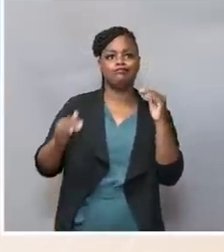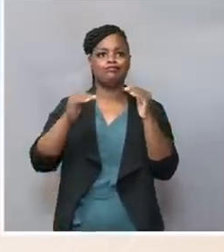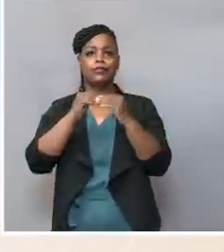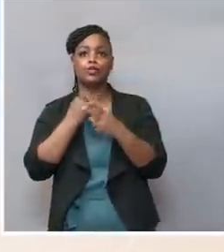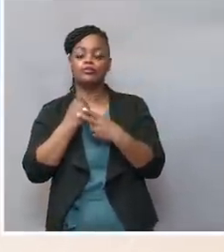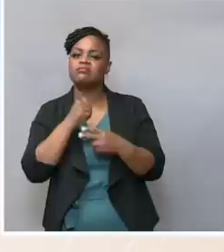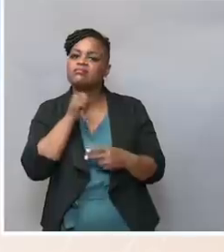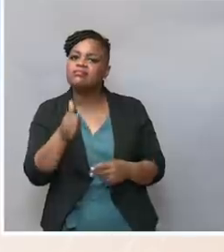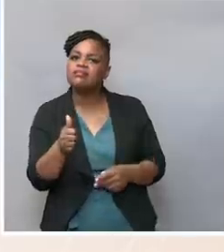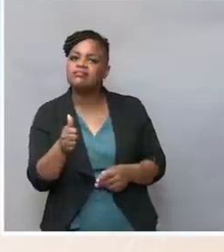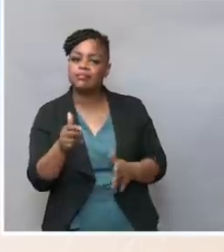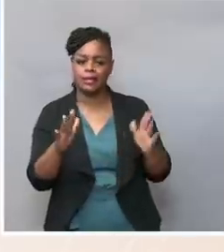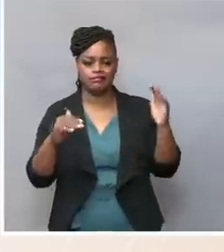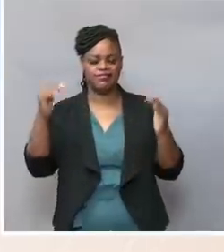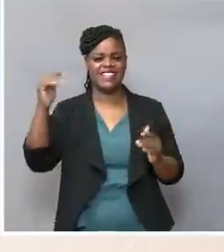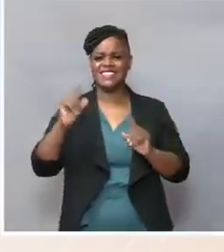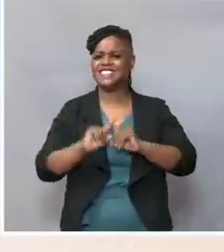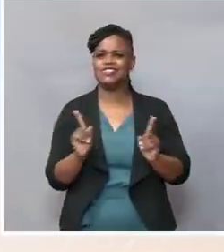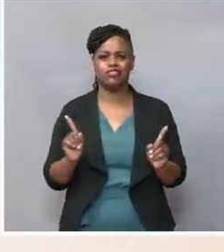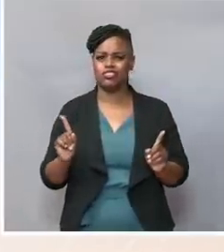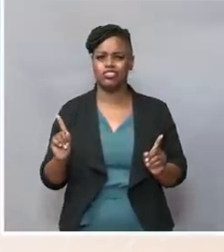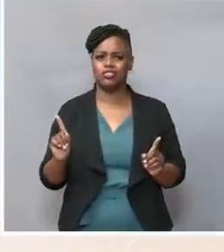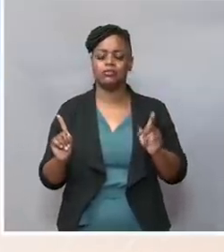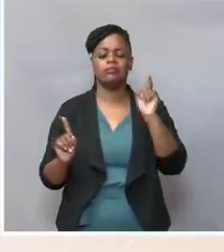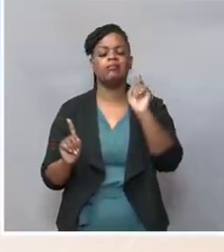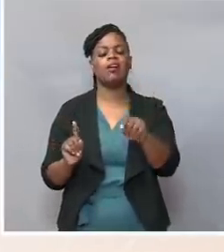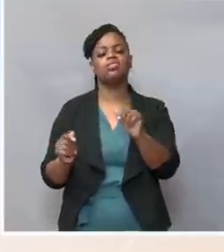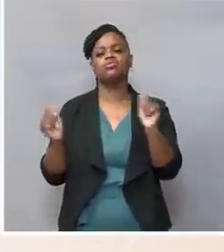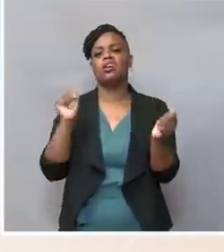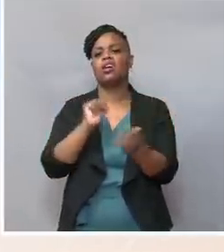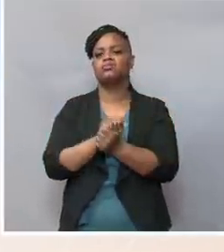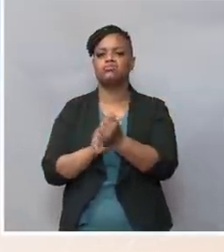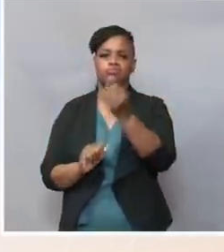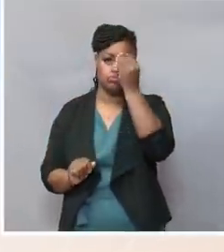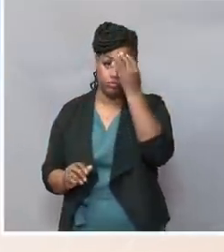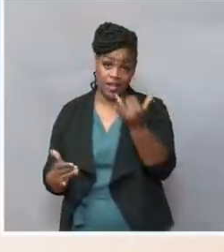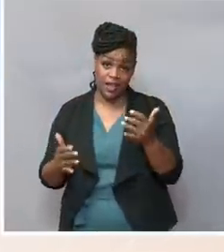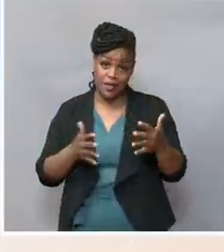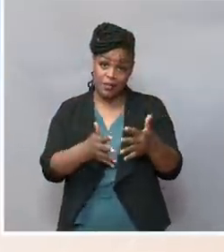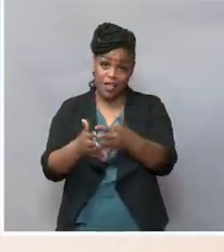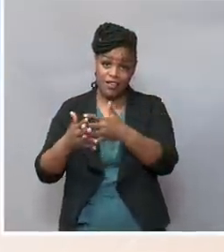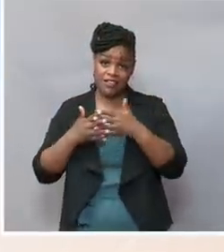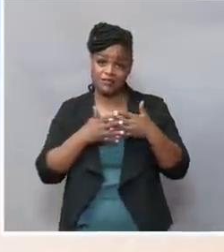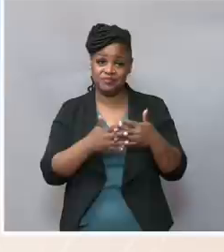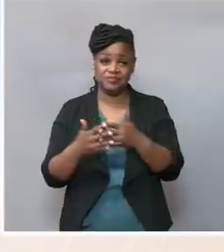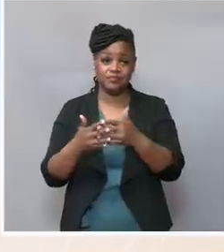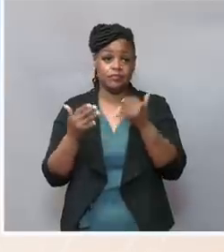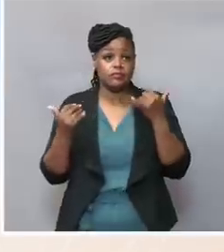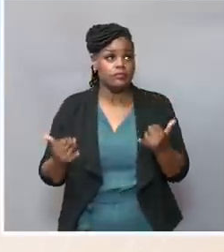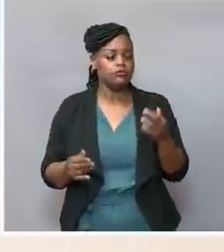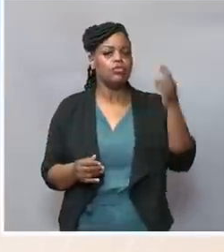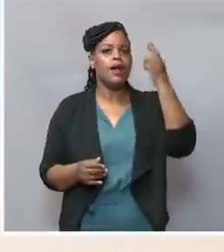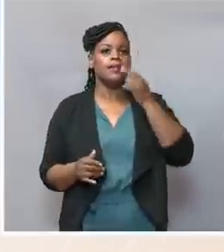And now this is something that we as Americans are beginning to come to terms with. It's time to shine a light on the unknown heroes